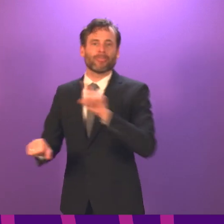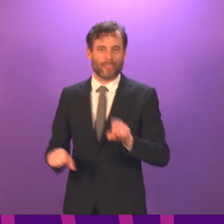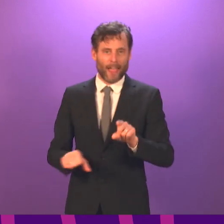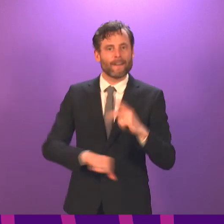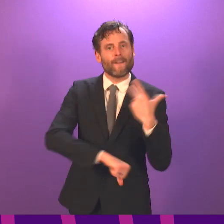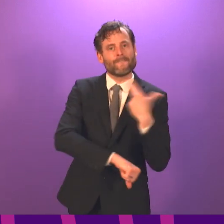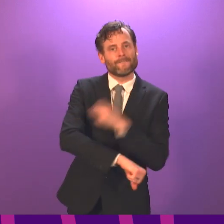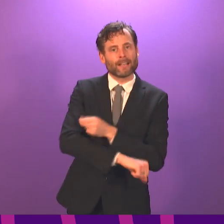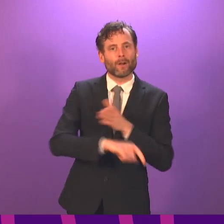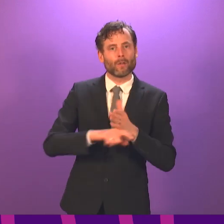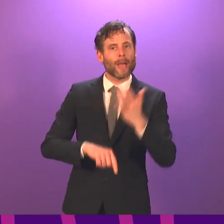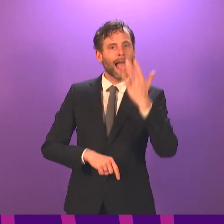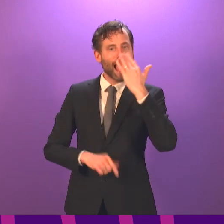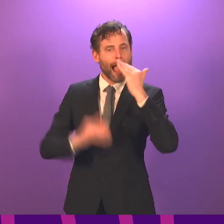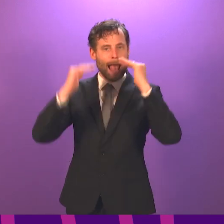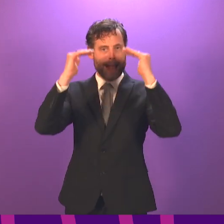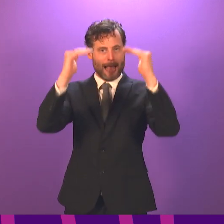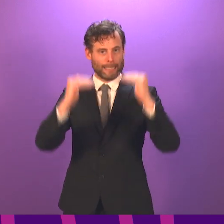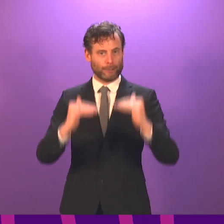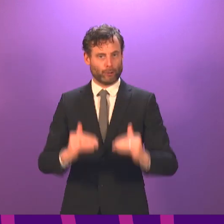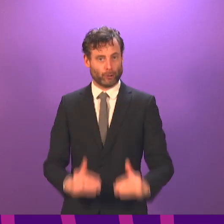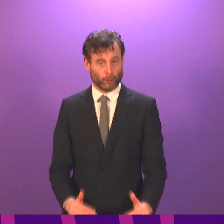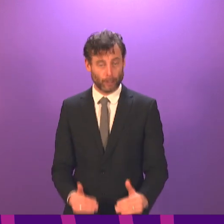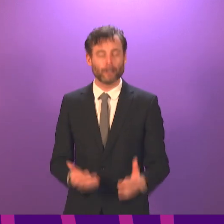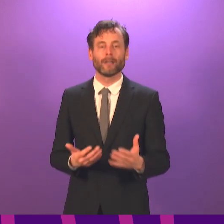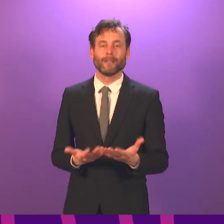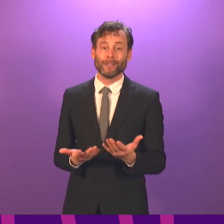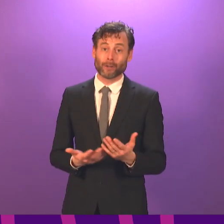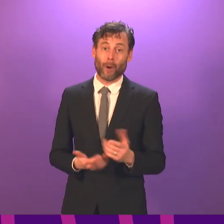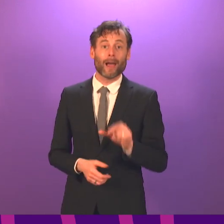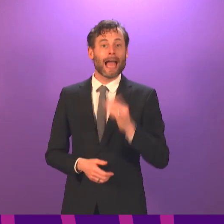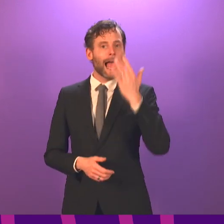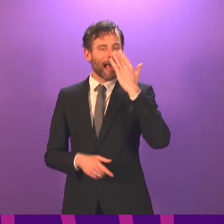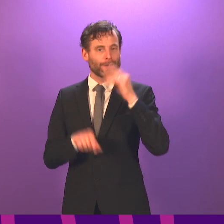and many others will be vaccinated over the next couple of weeks. Those in the younger